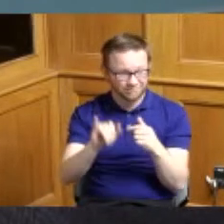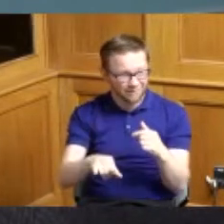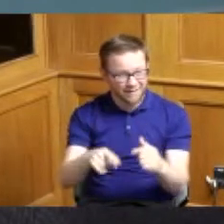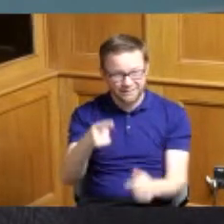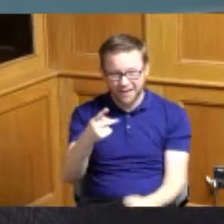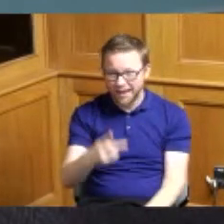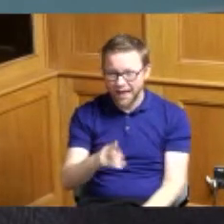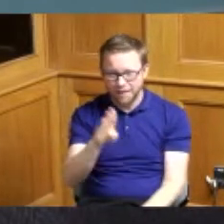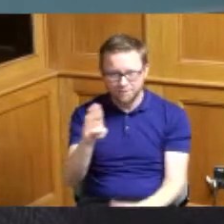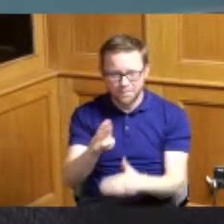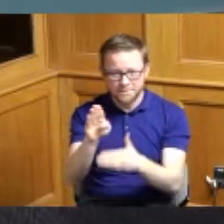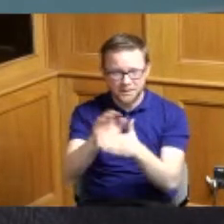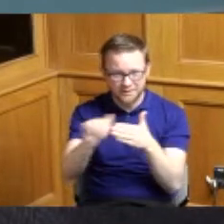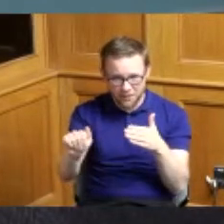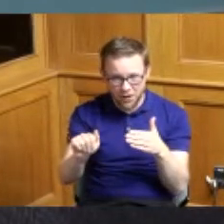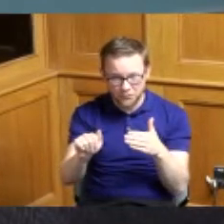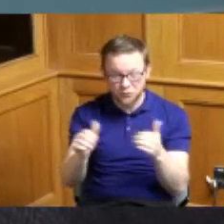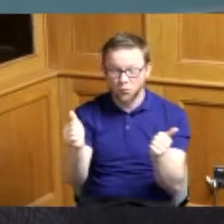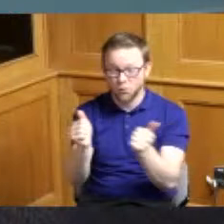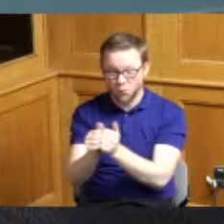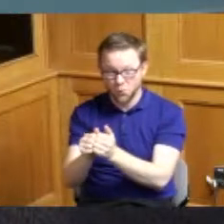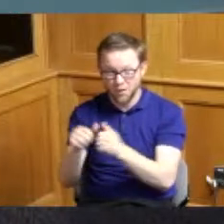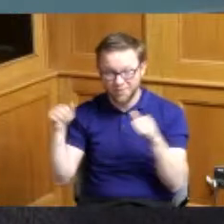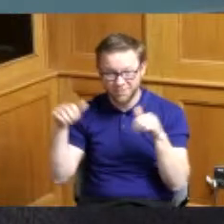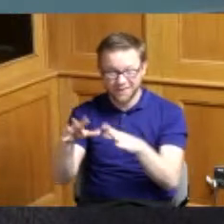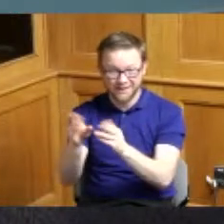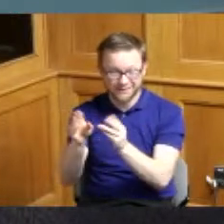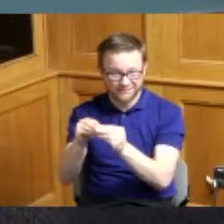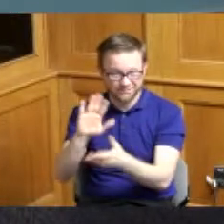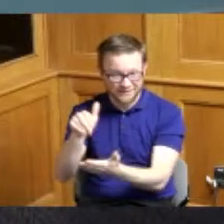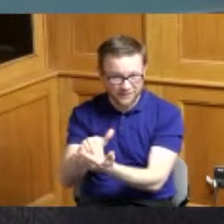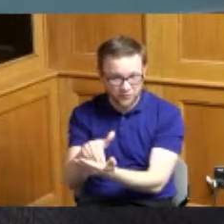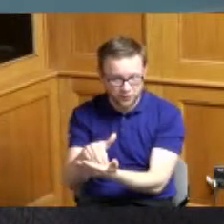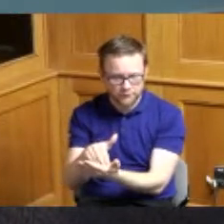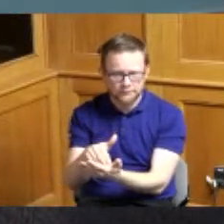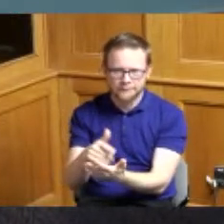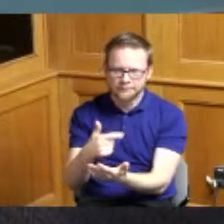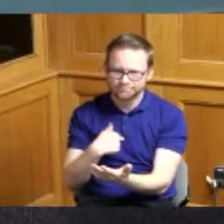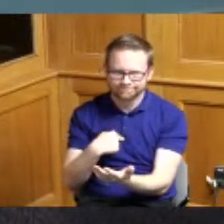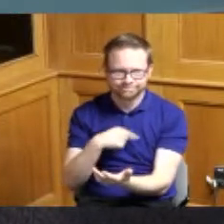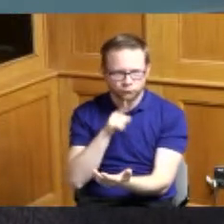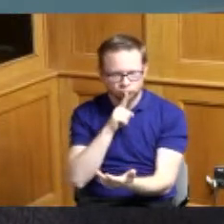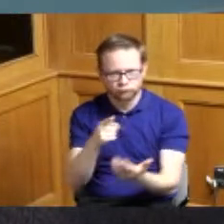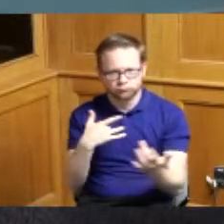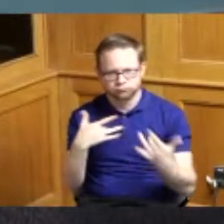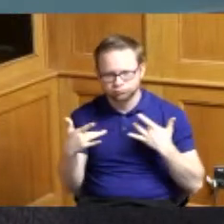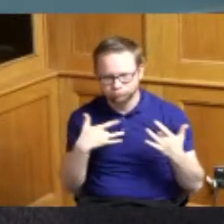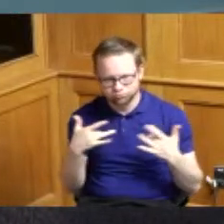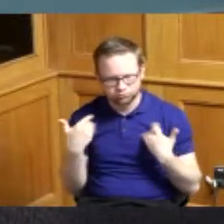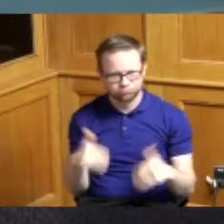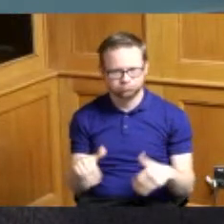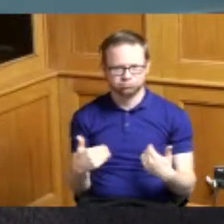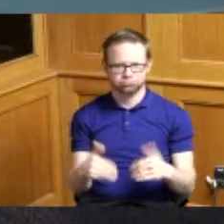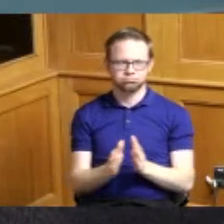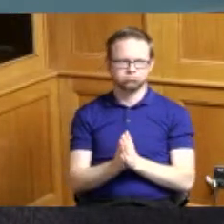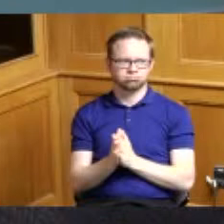when you put the convention center with it I'm just really concerned about that um I really